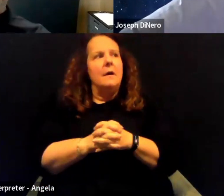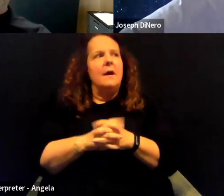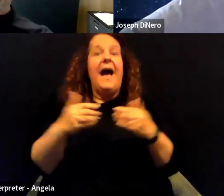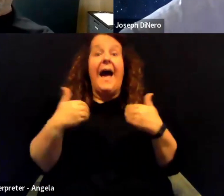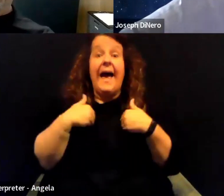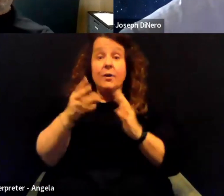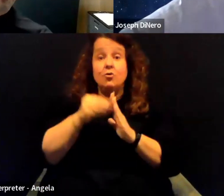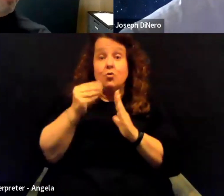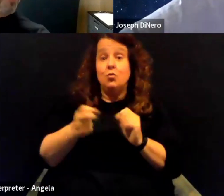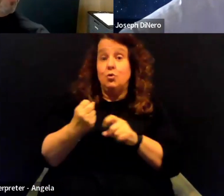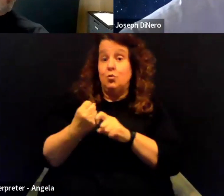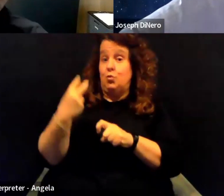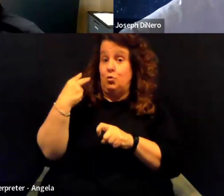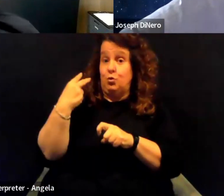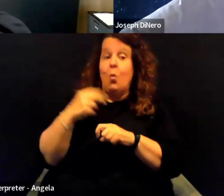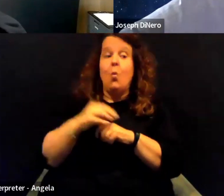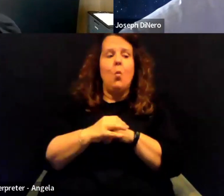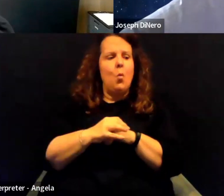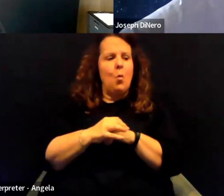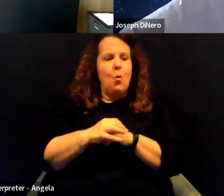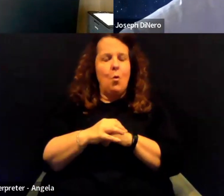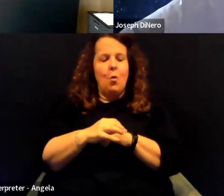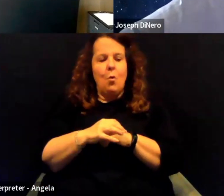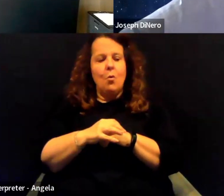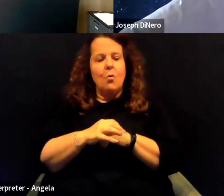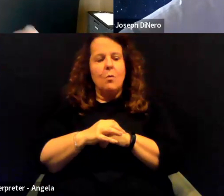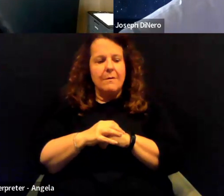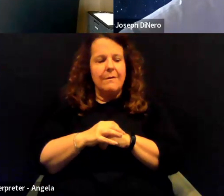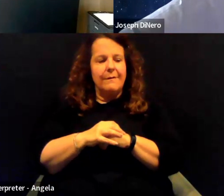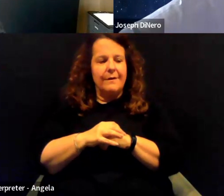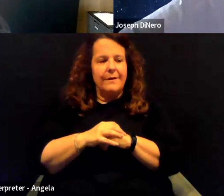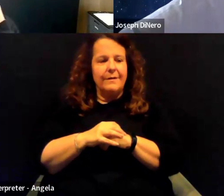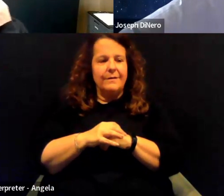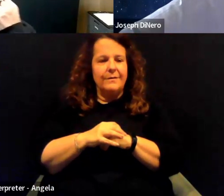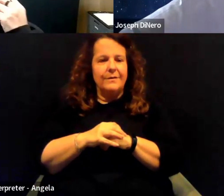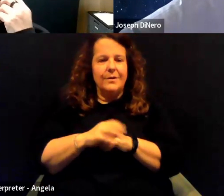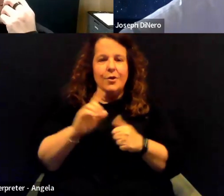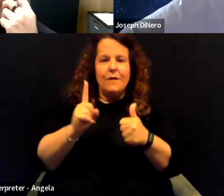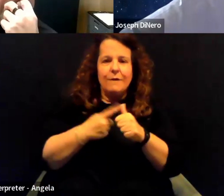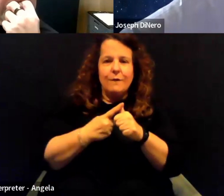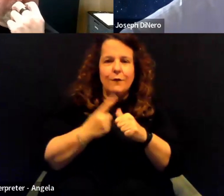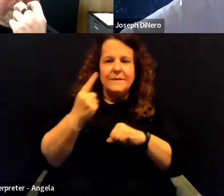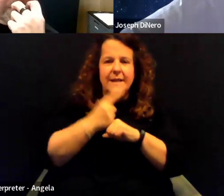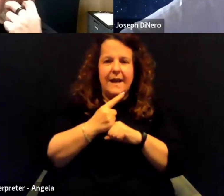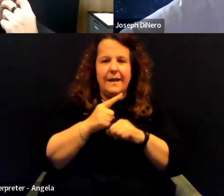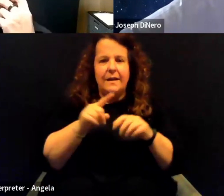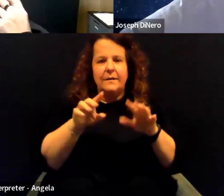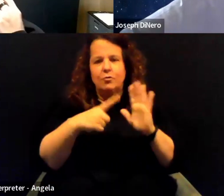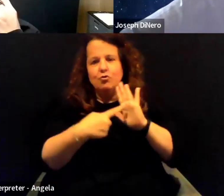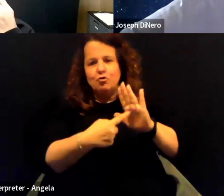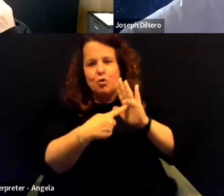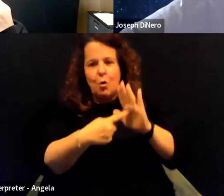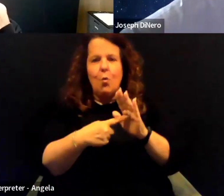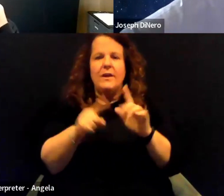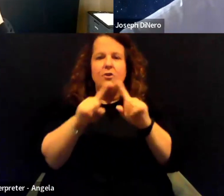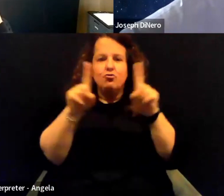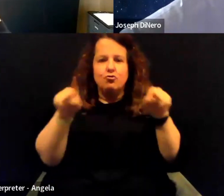the first day, you know, you're doing screen reader 1 0 1, so it's, you know, how do you get to the desktop?